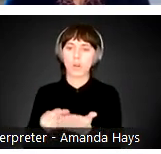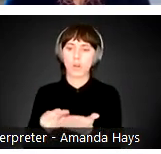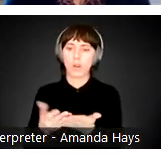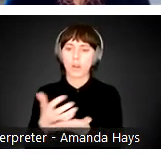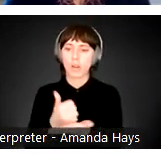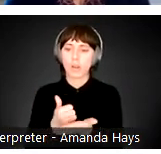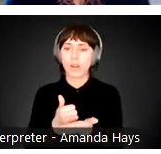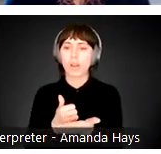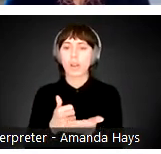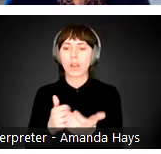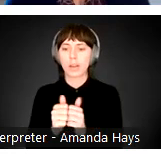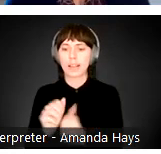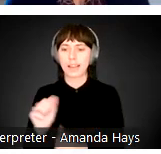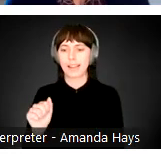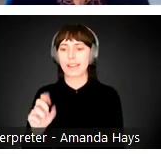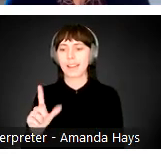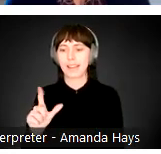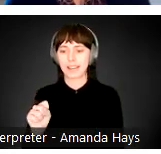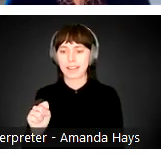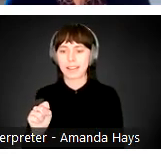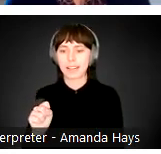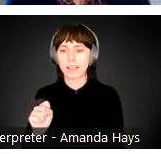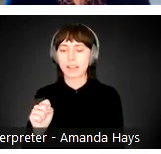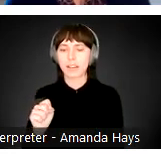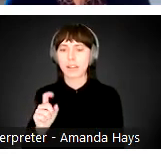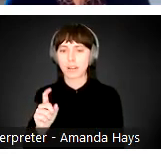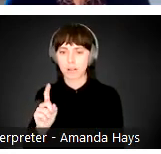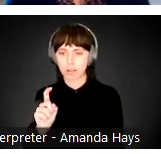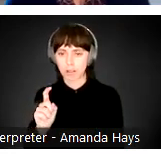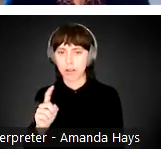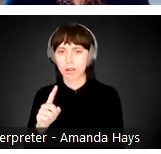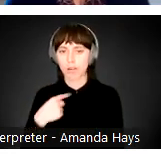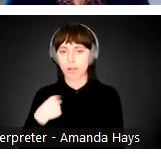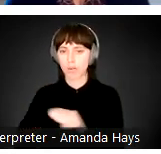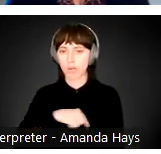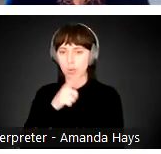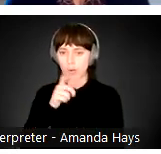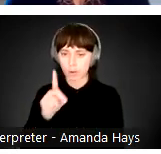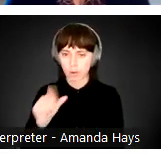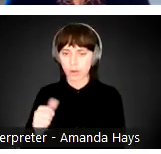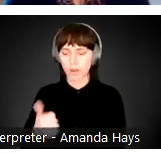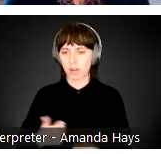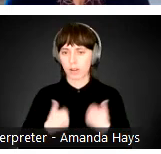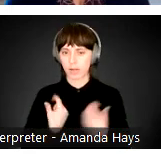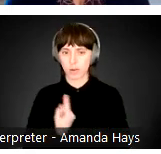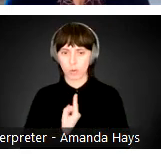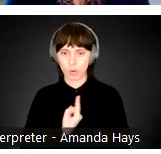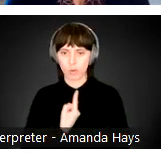So, can you discuss how those of us with disability who live alone and have